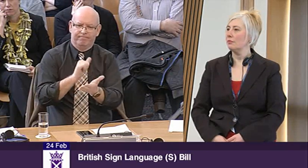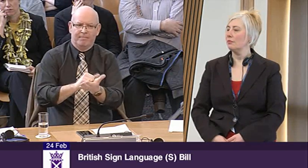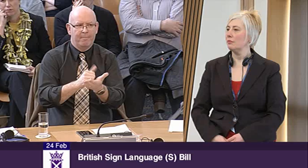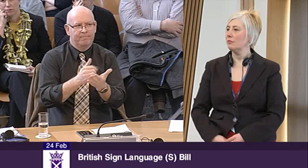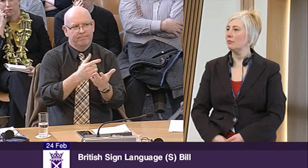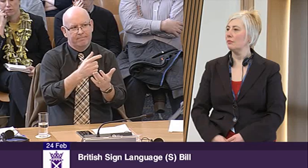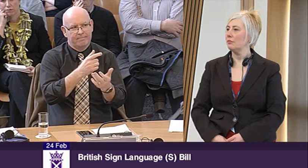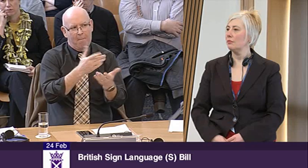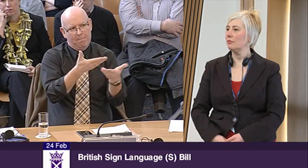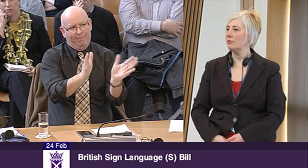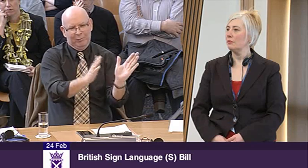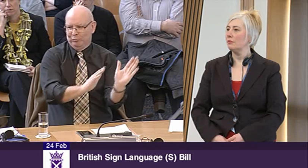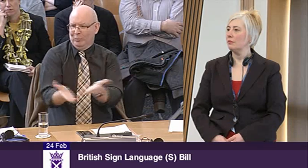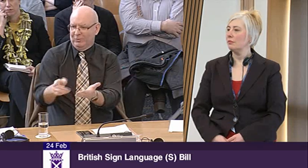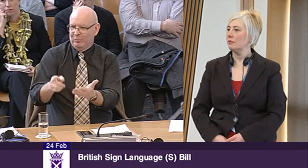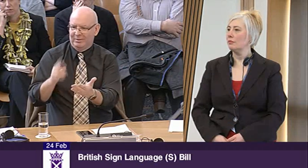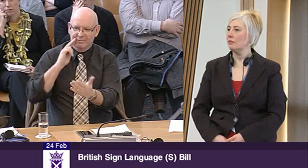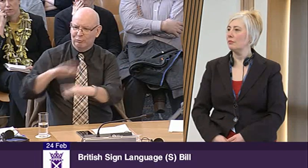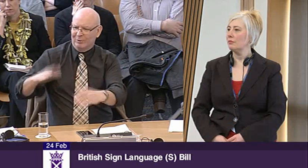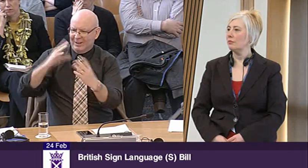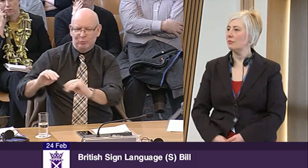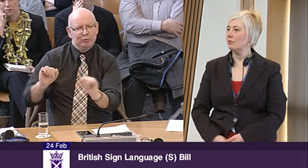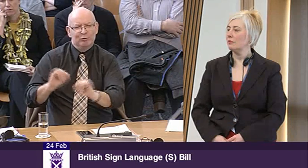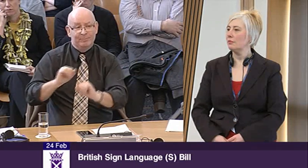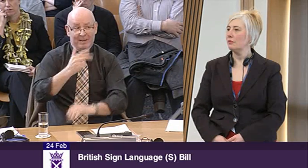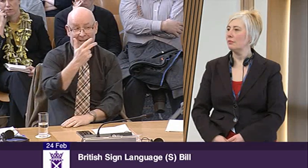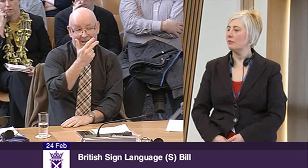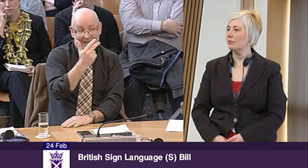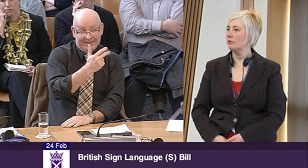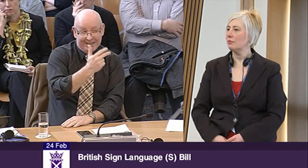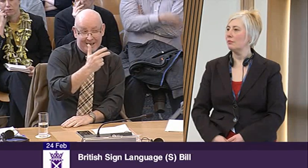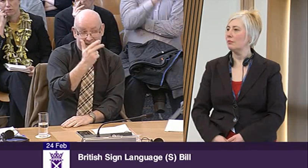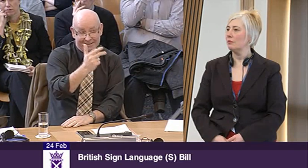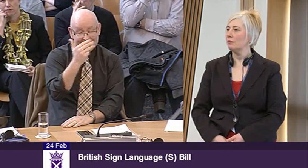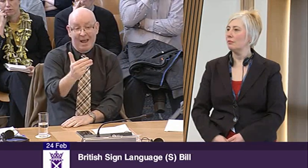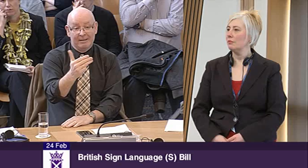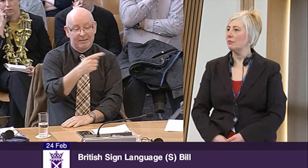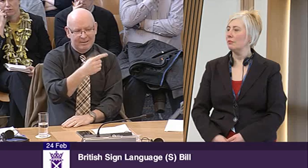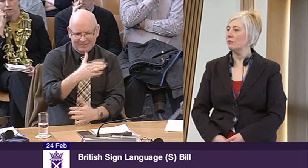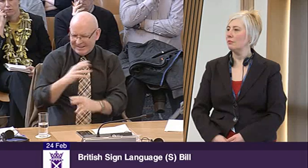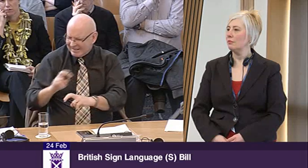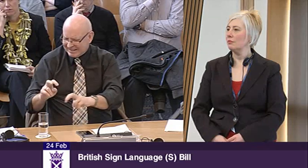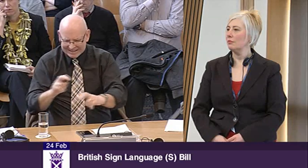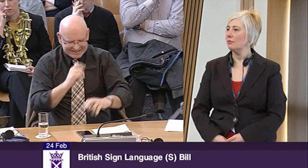Since 1889, we have not had anything clear about service provision in the area of education.